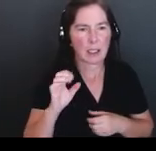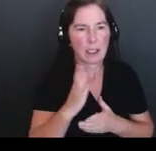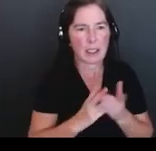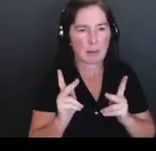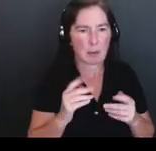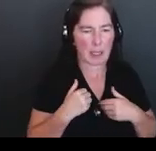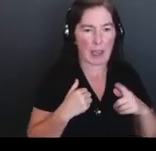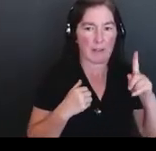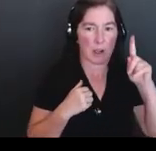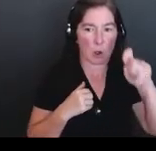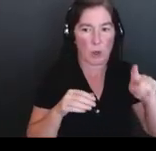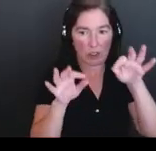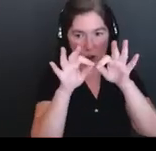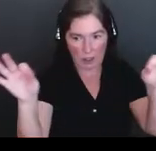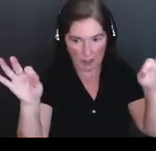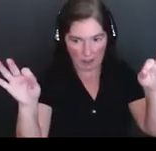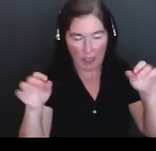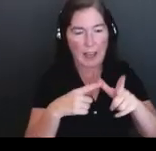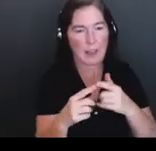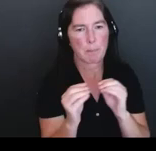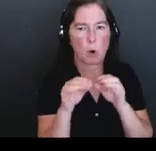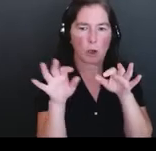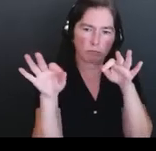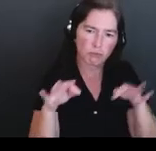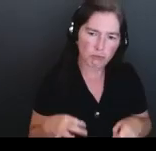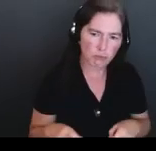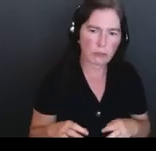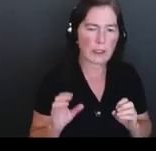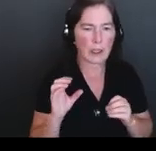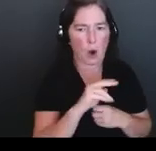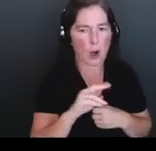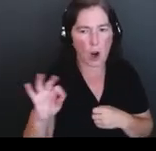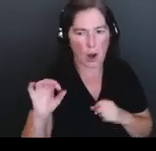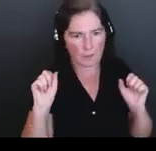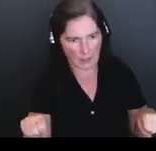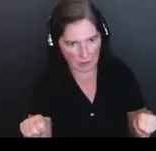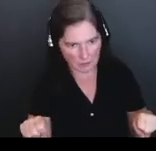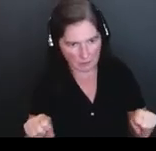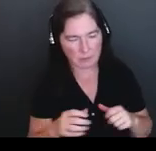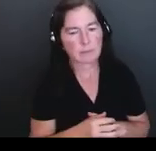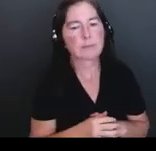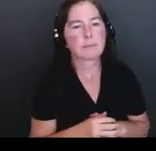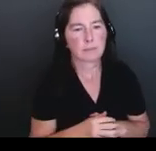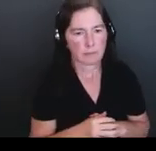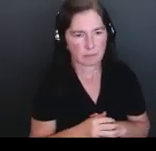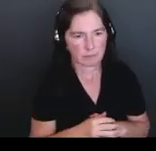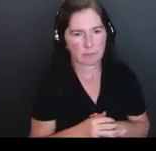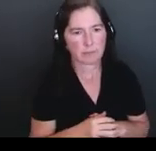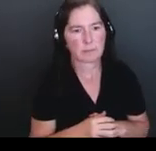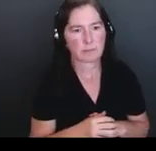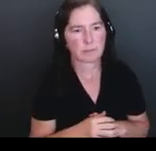If you don't want a subtitle - - .